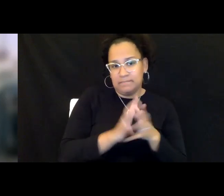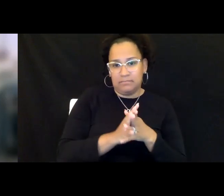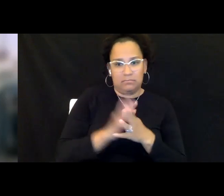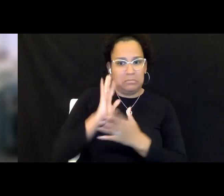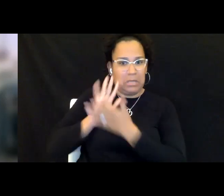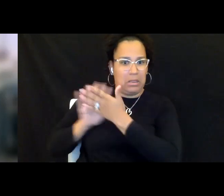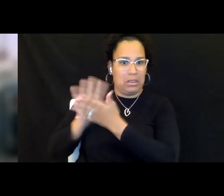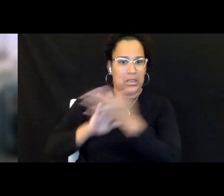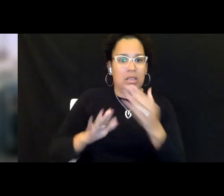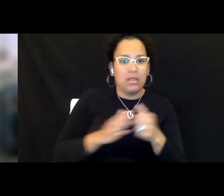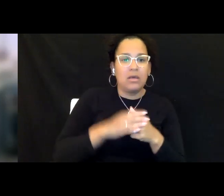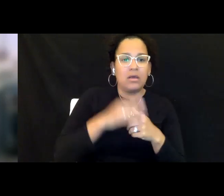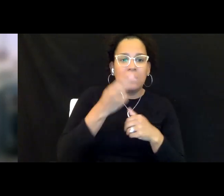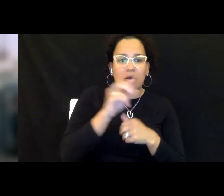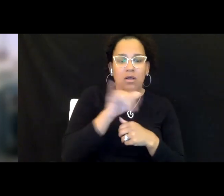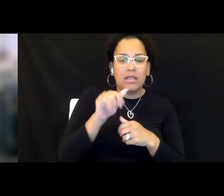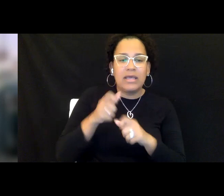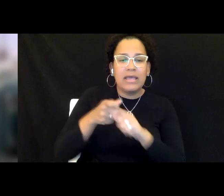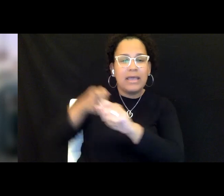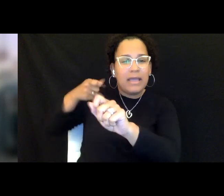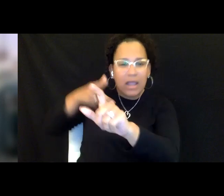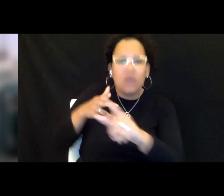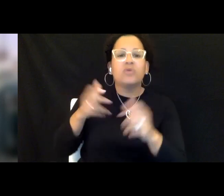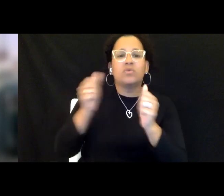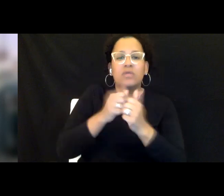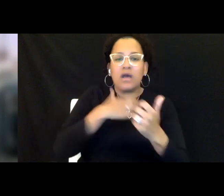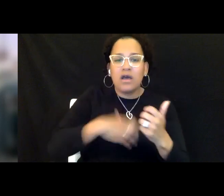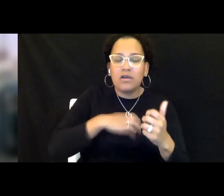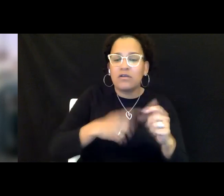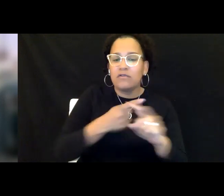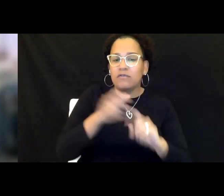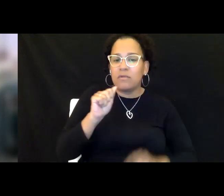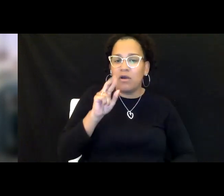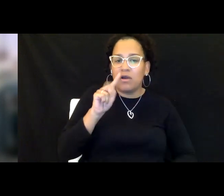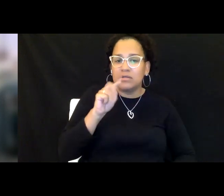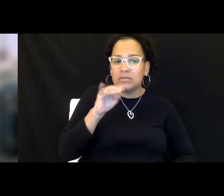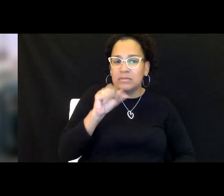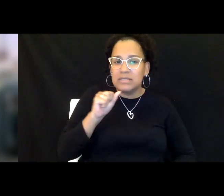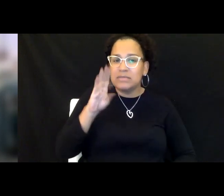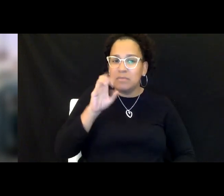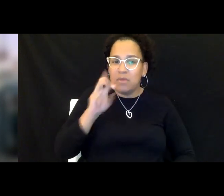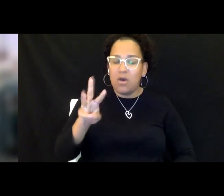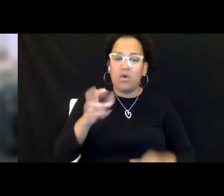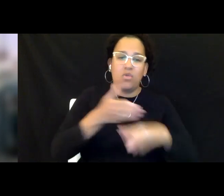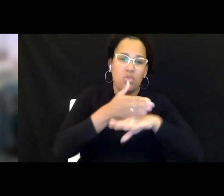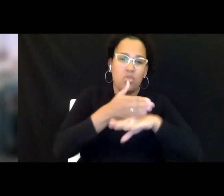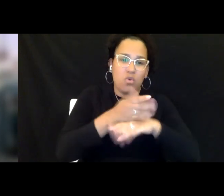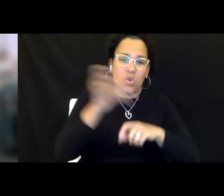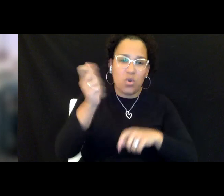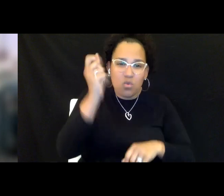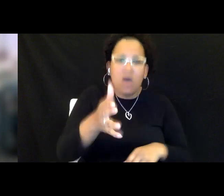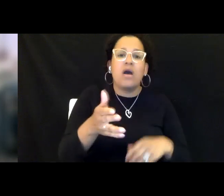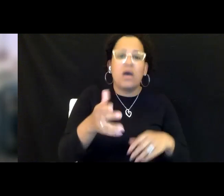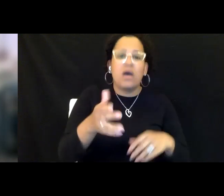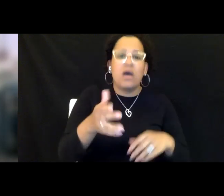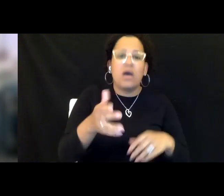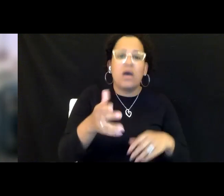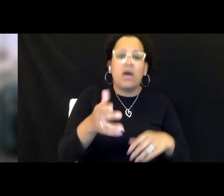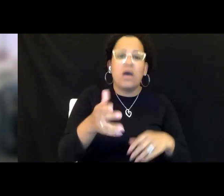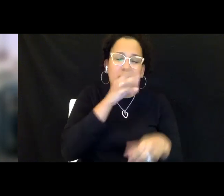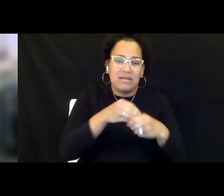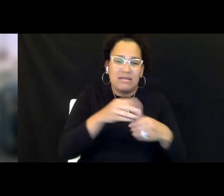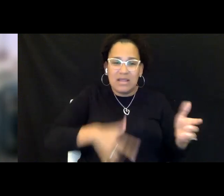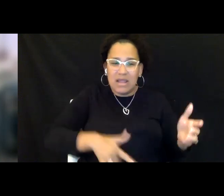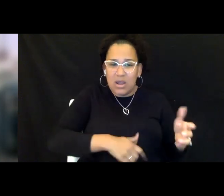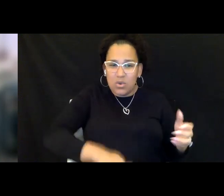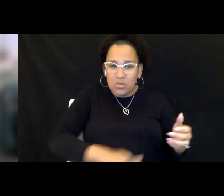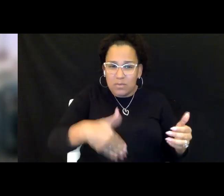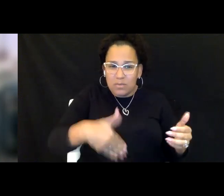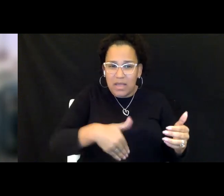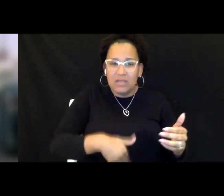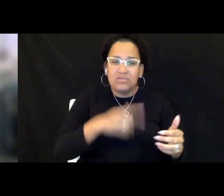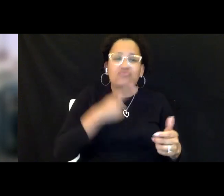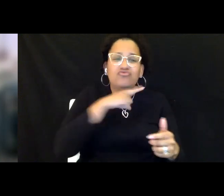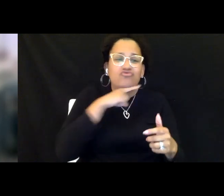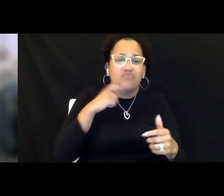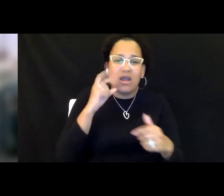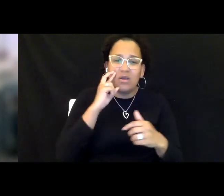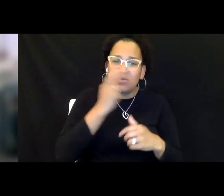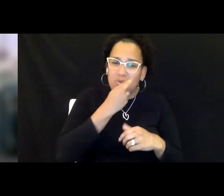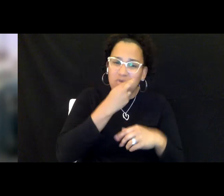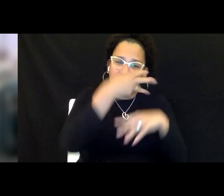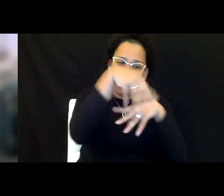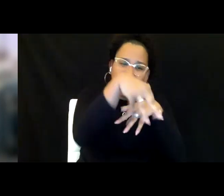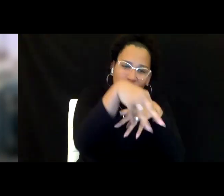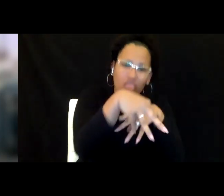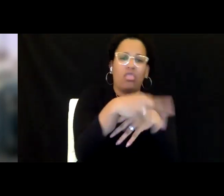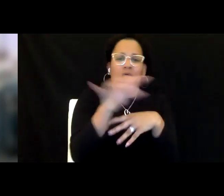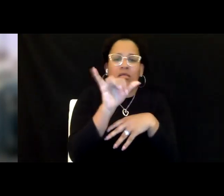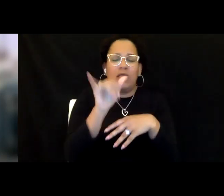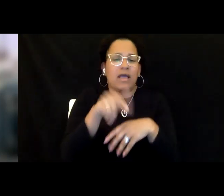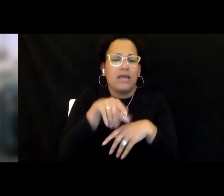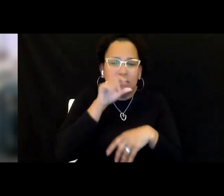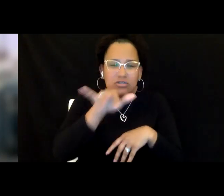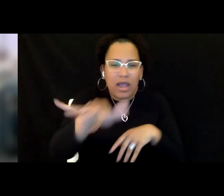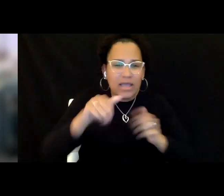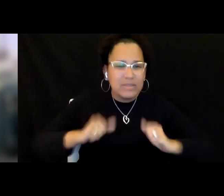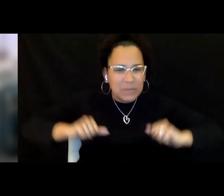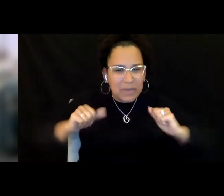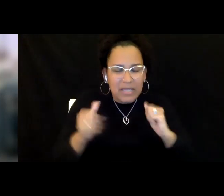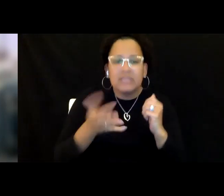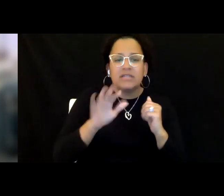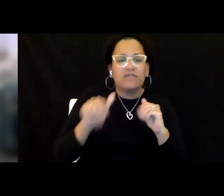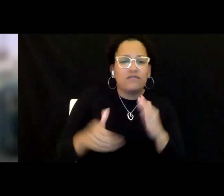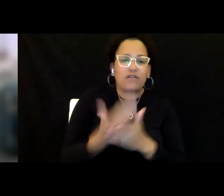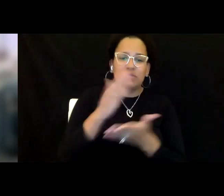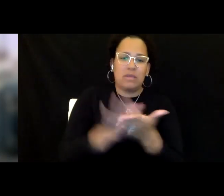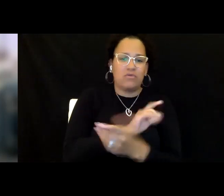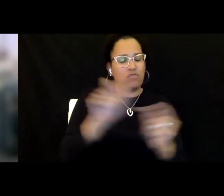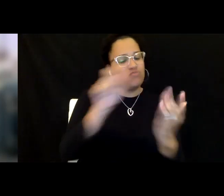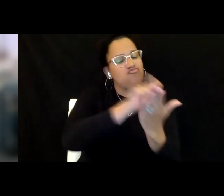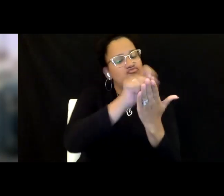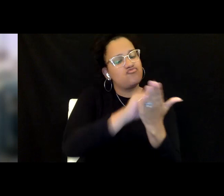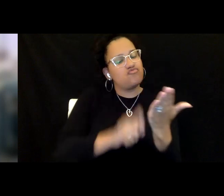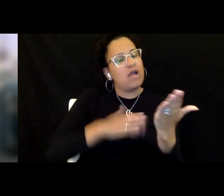Tate N. Oquendo: blocked with hunger from ARTEMIS is Bo the wouldn't want of heka to you and chanting water and an empty belly tried roses hanging over an altar will turn wilted in phases, like the flapping of a dragon's wings fresh stationary for the writing of a spell the gentle humming have a bicycle.